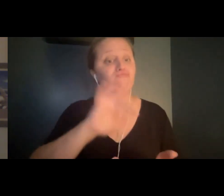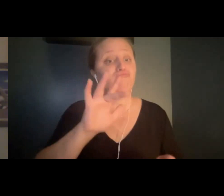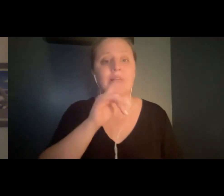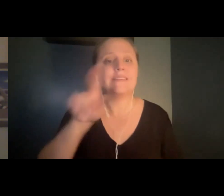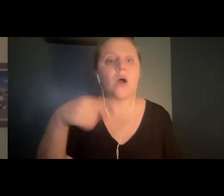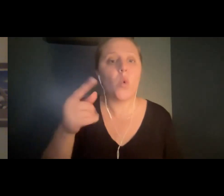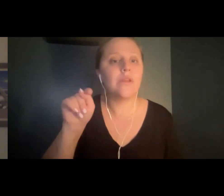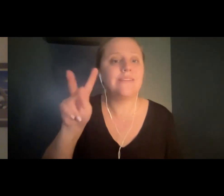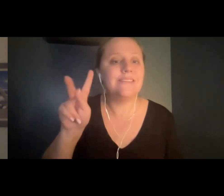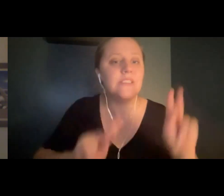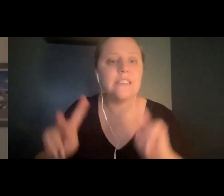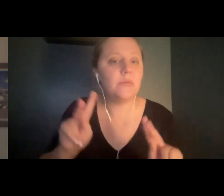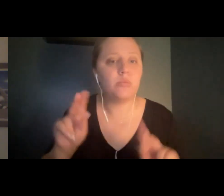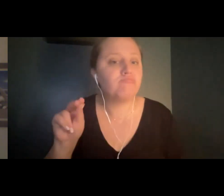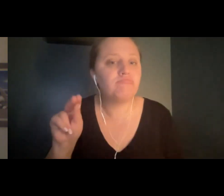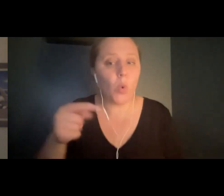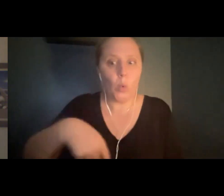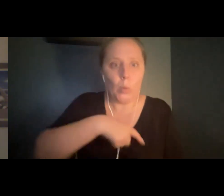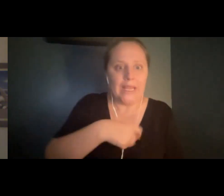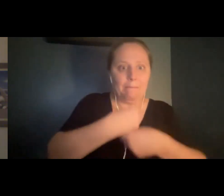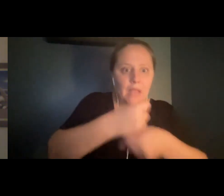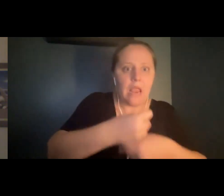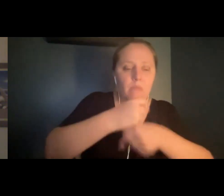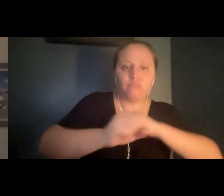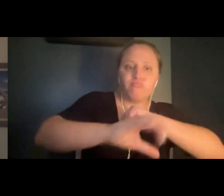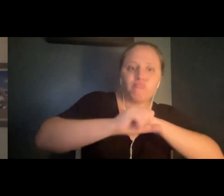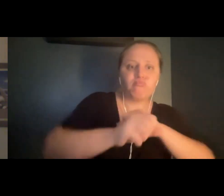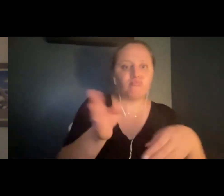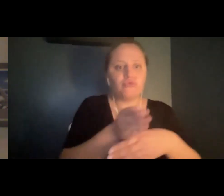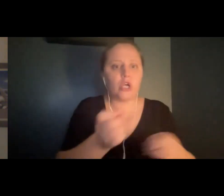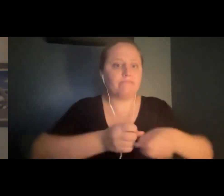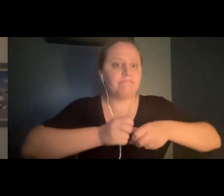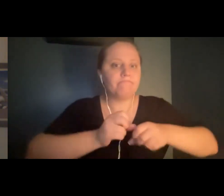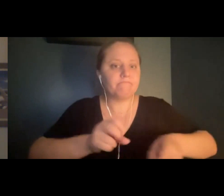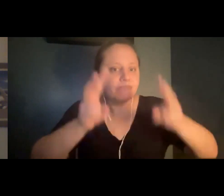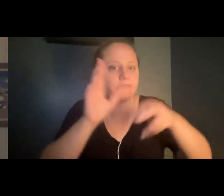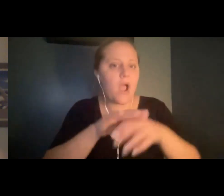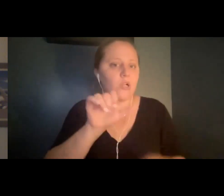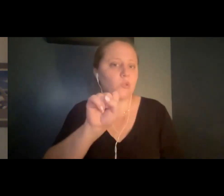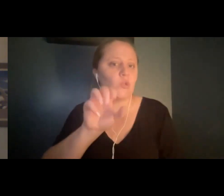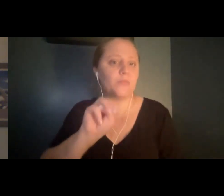now becoming media creators because we share so much stuff on social media and that's what people are reading and seeing and kind of the education that